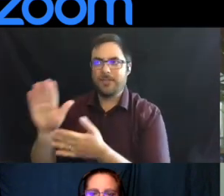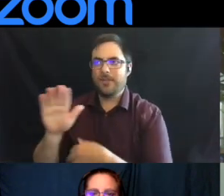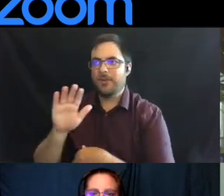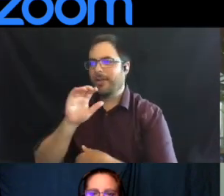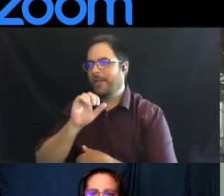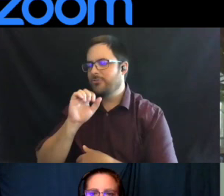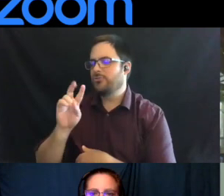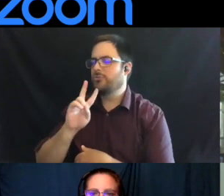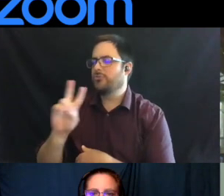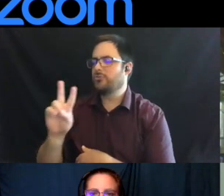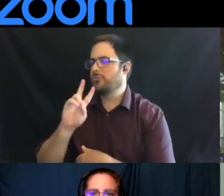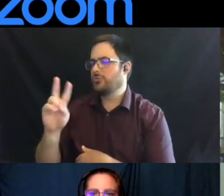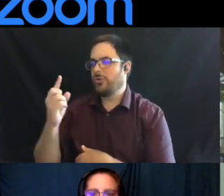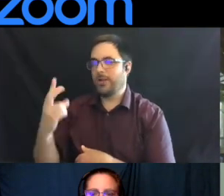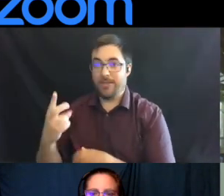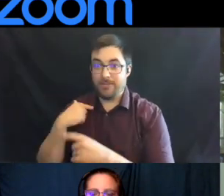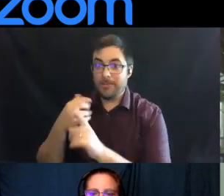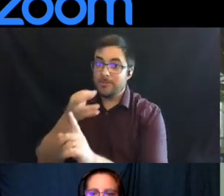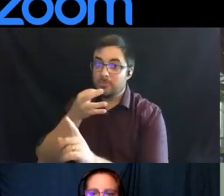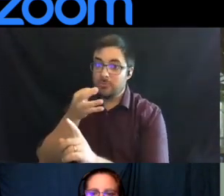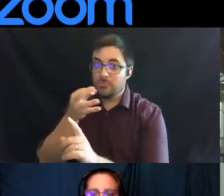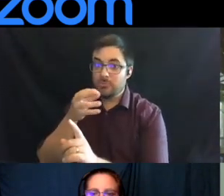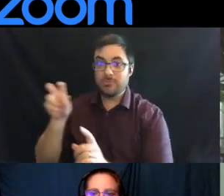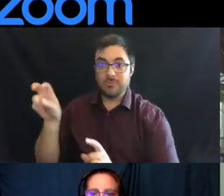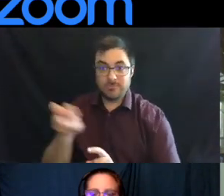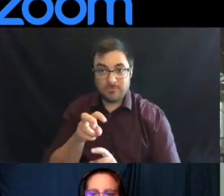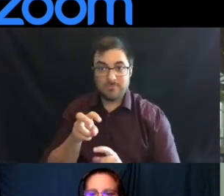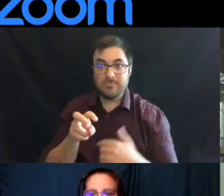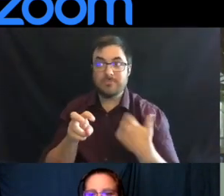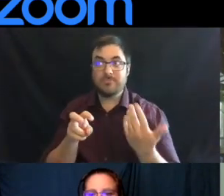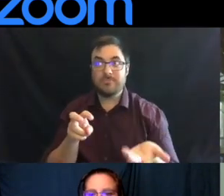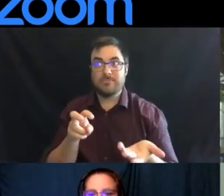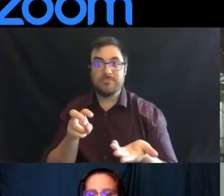we know that they're probably going to have questions about... well what happens at age three?